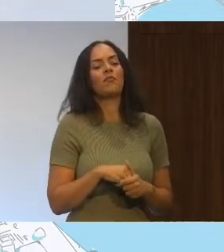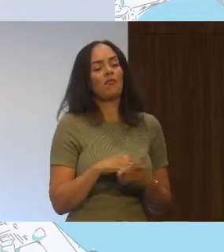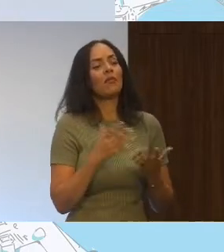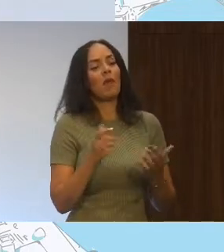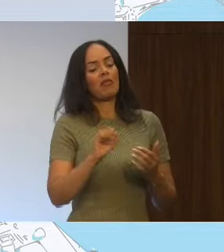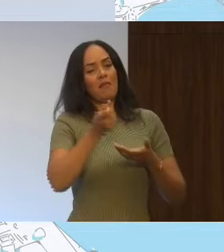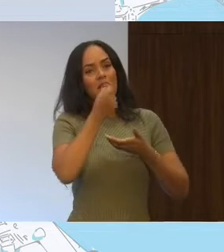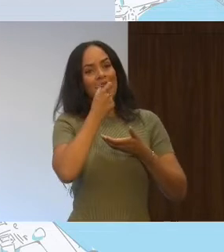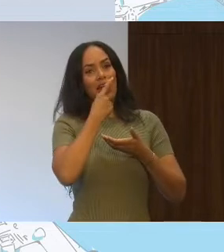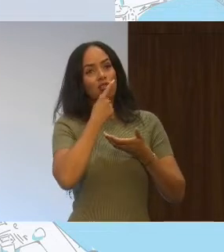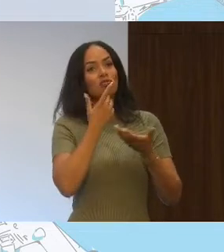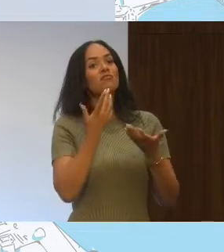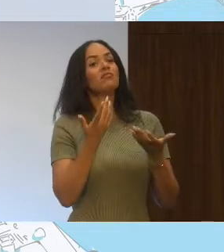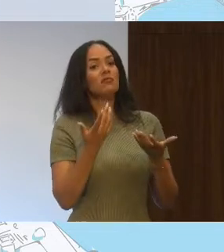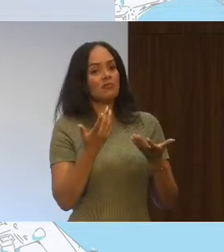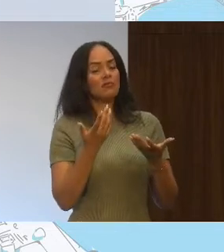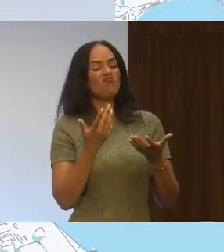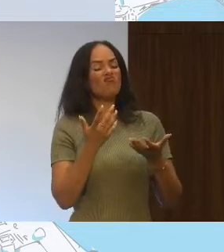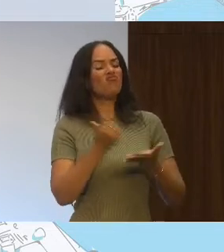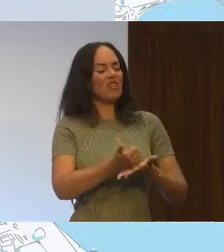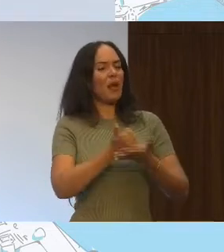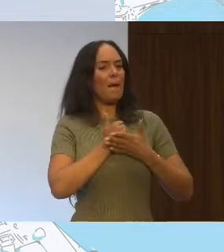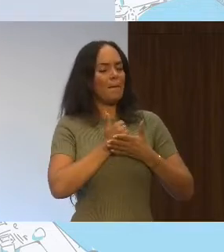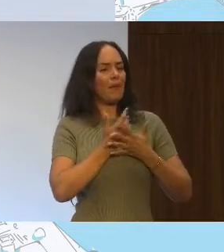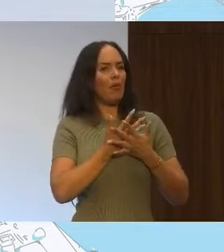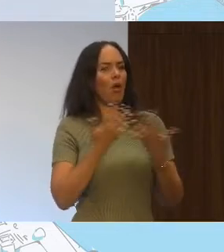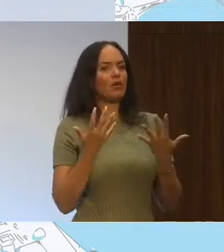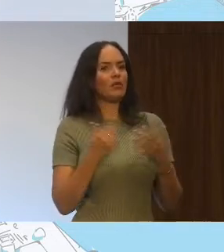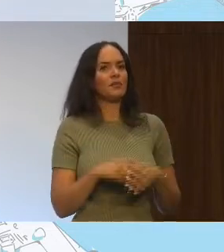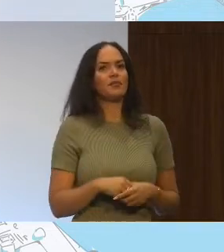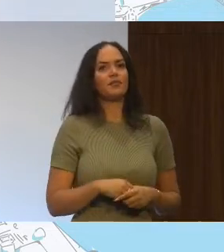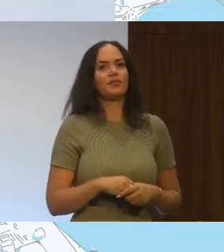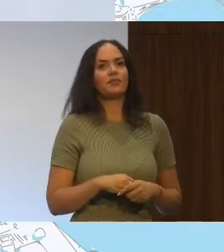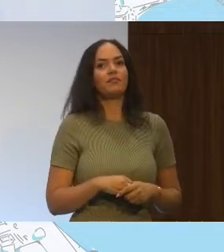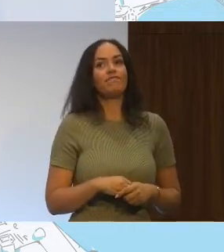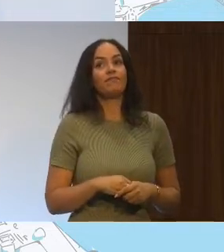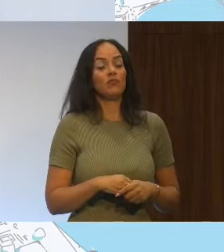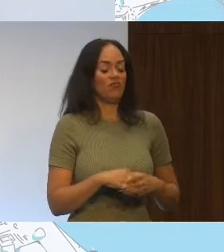a complete game changer for me. Knowing I have these tablets in my handbag.